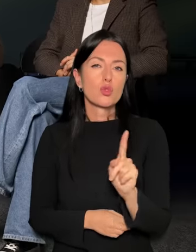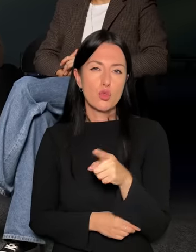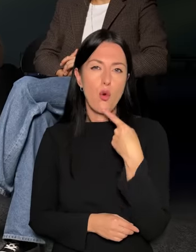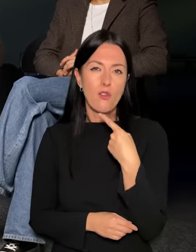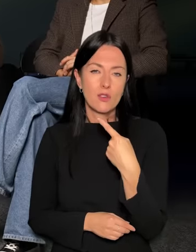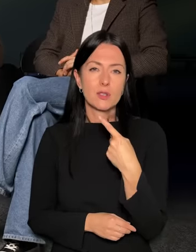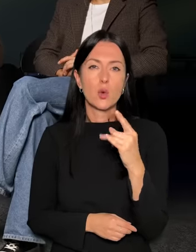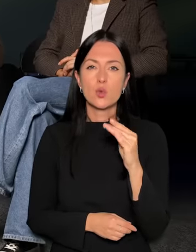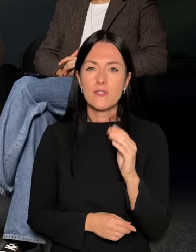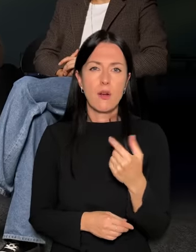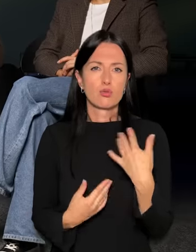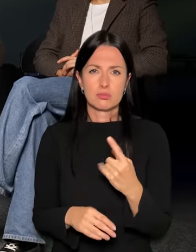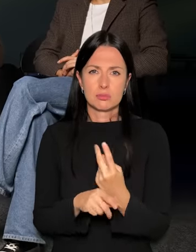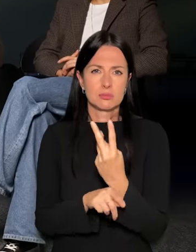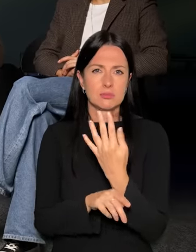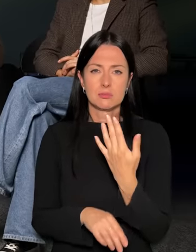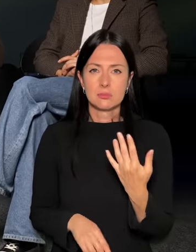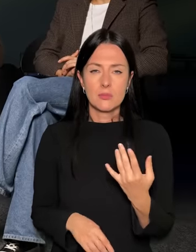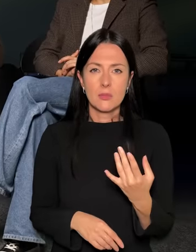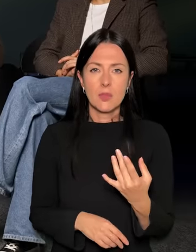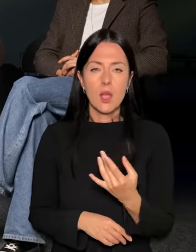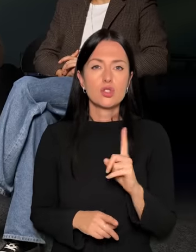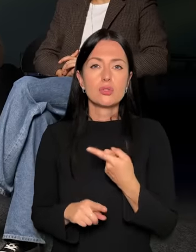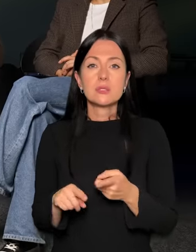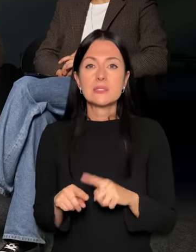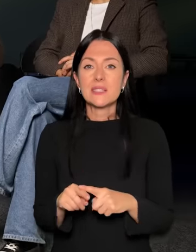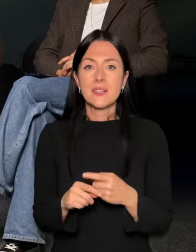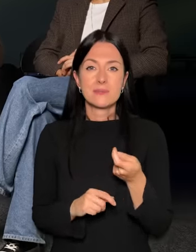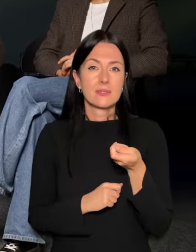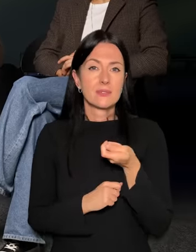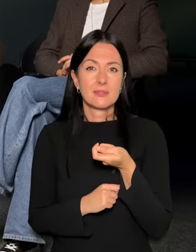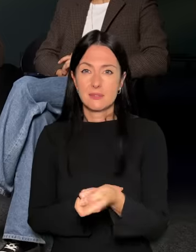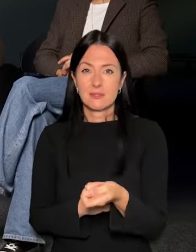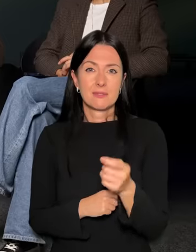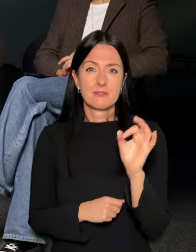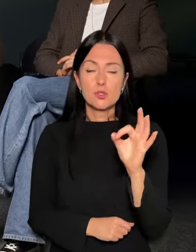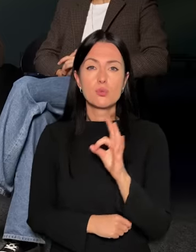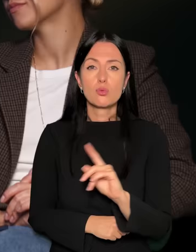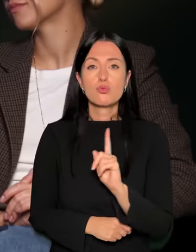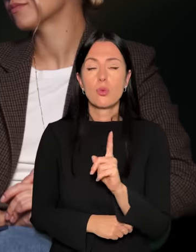for example, by Rudneva, it's been said multiple times that it's such a small percentage that it can only cover